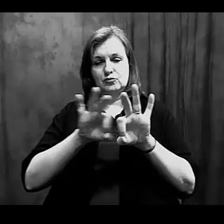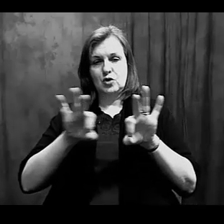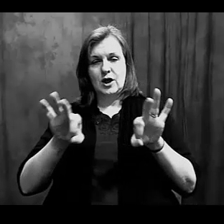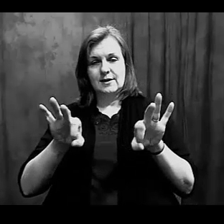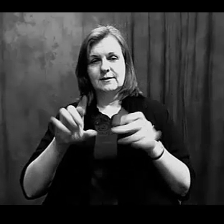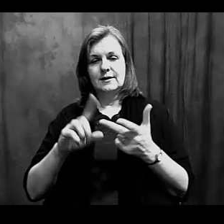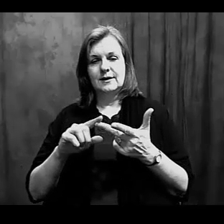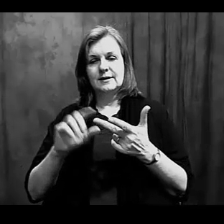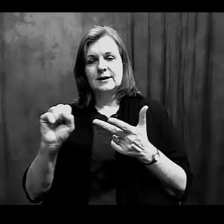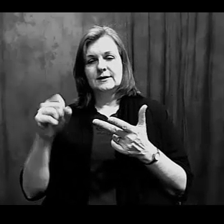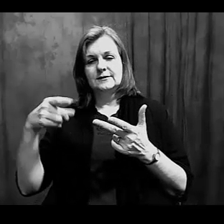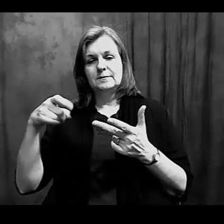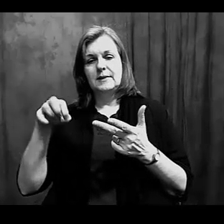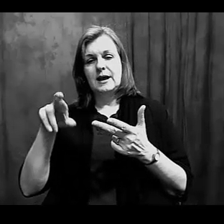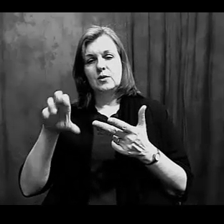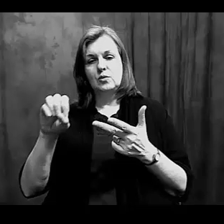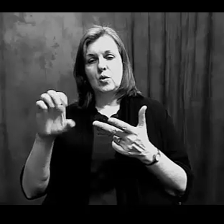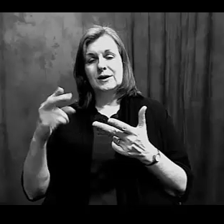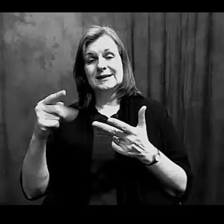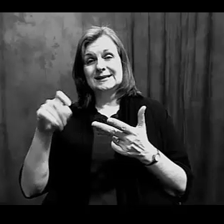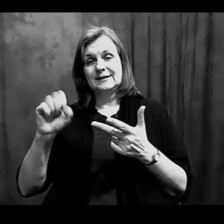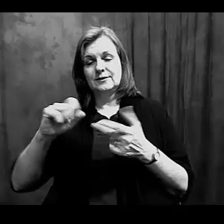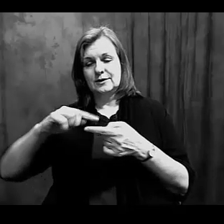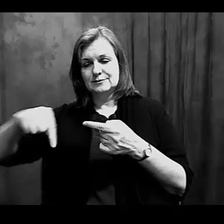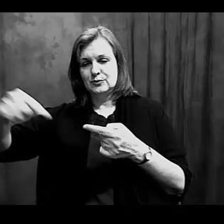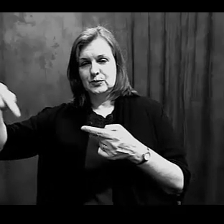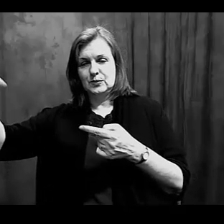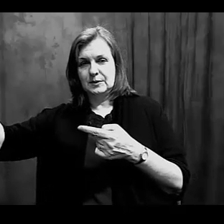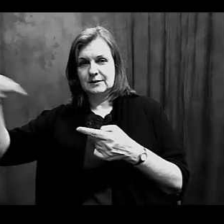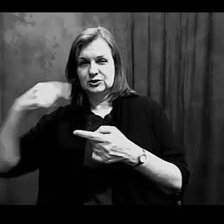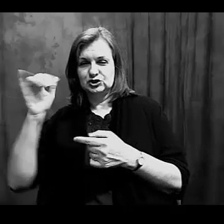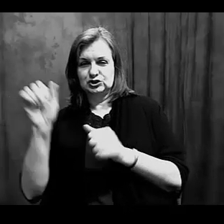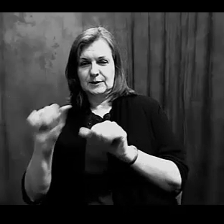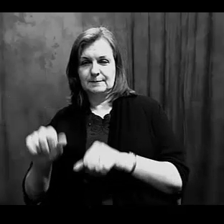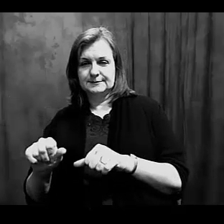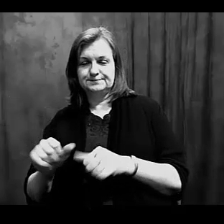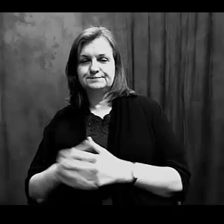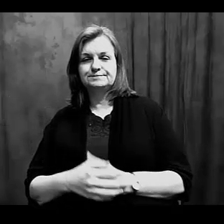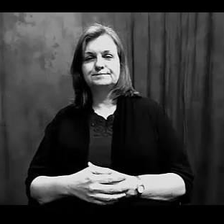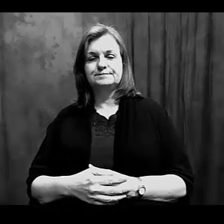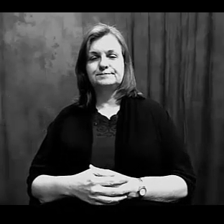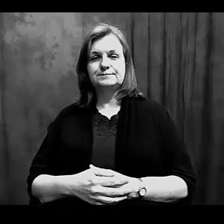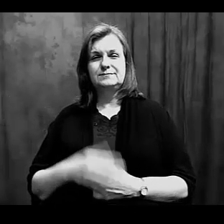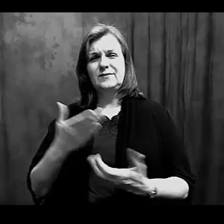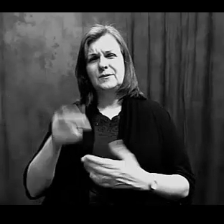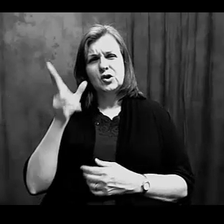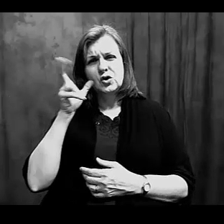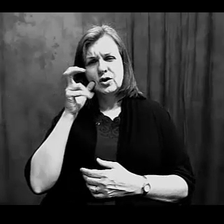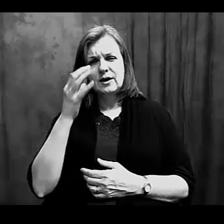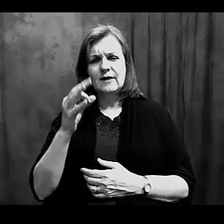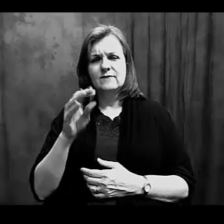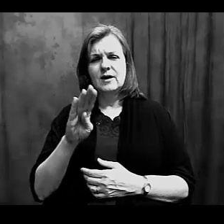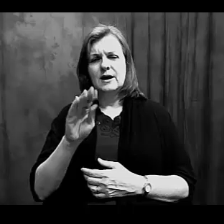shaped and spirochetes these kind of spirally shaped ones down here